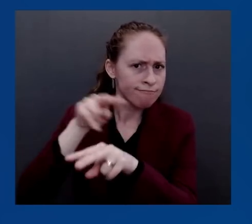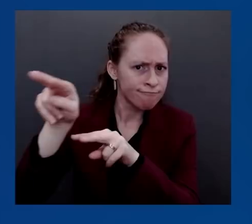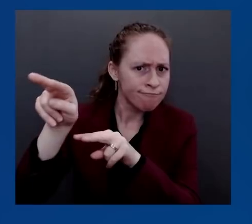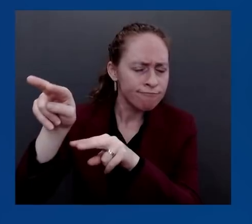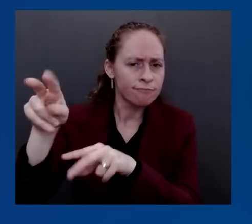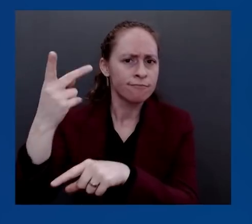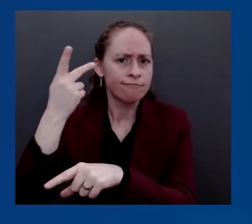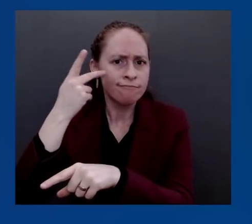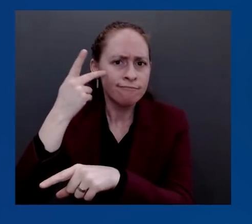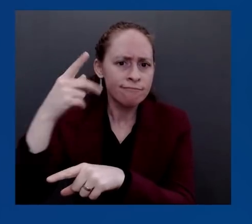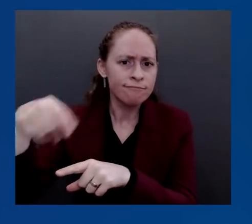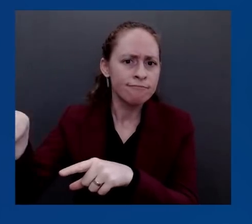Mr. Zients: Next question, please.